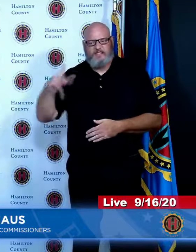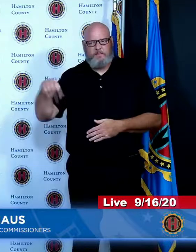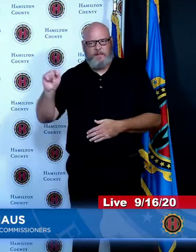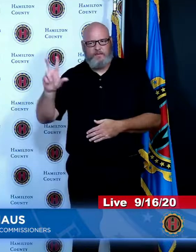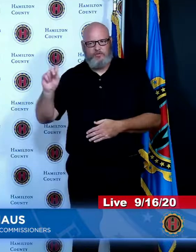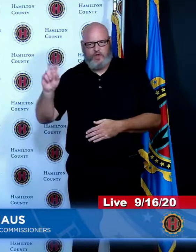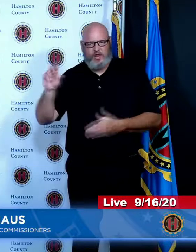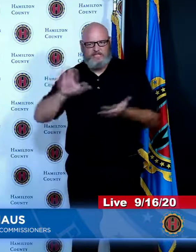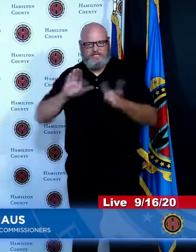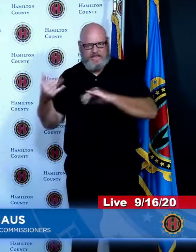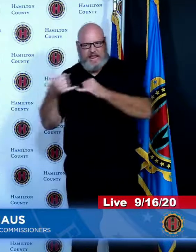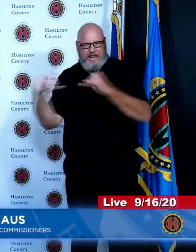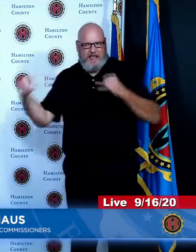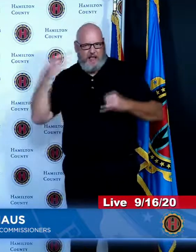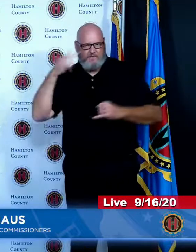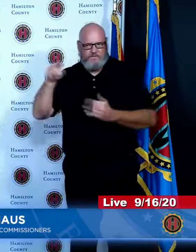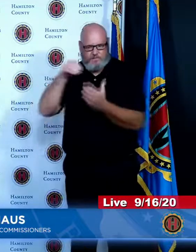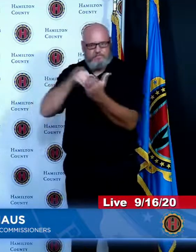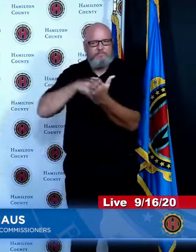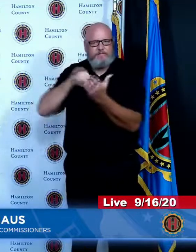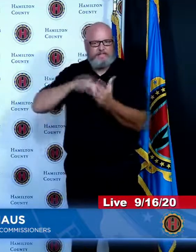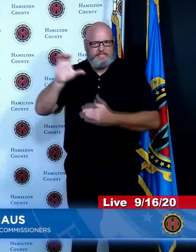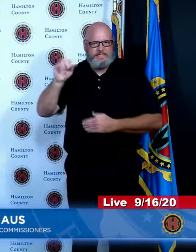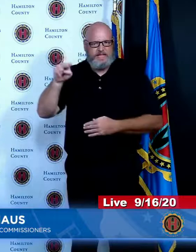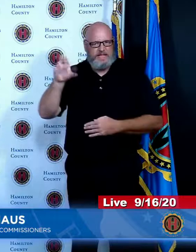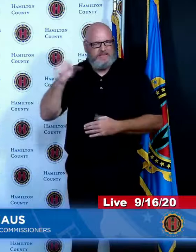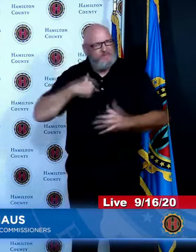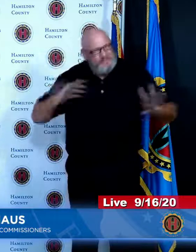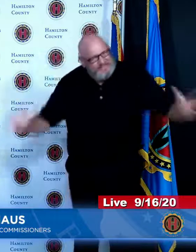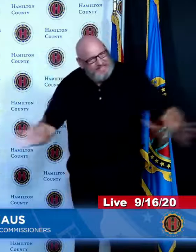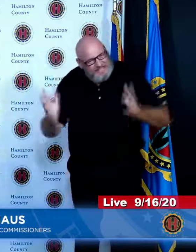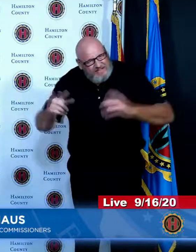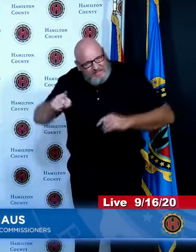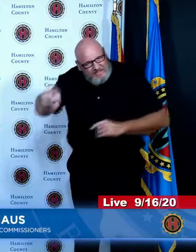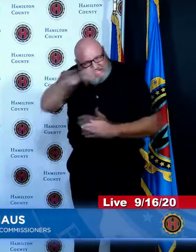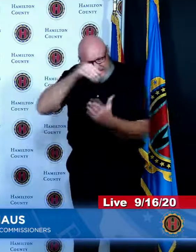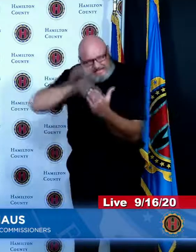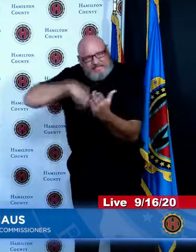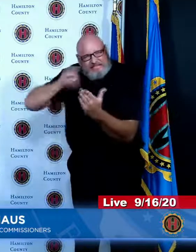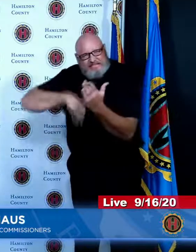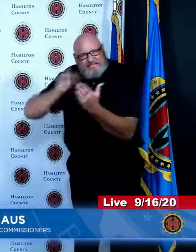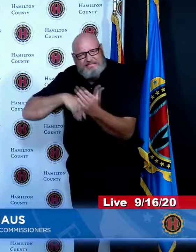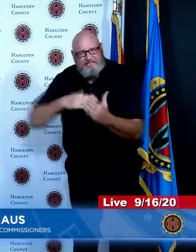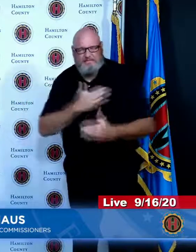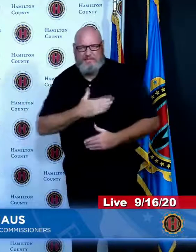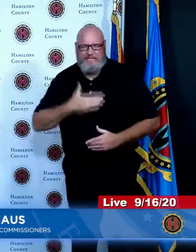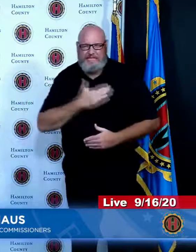to report to the census I apologize if I misstated that I'm reading it I don't know how I misstated it but I must have